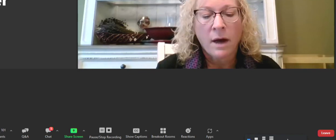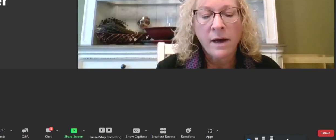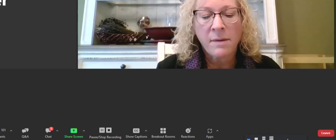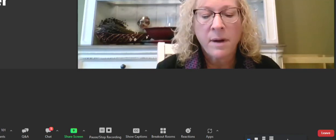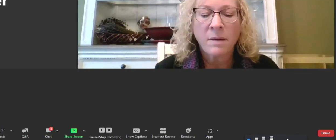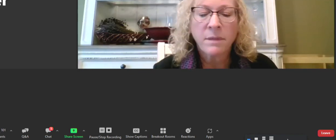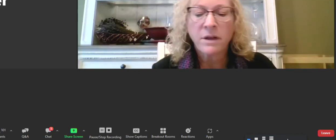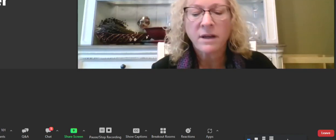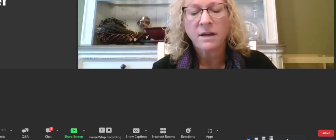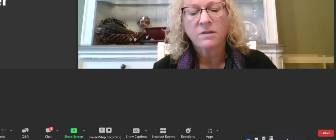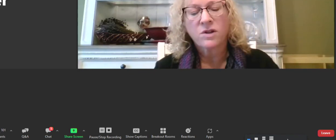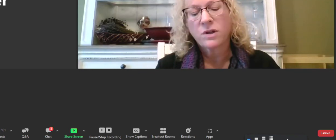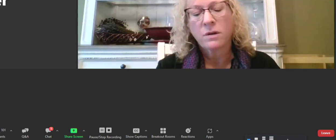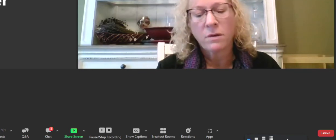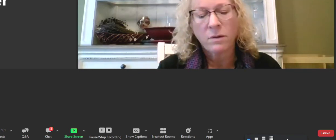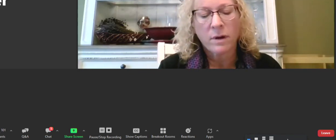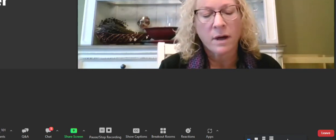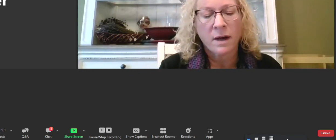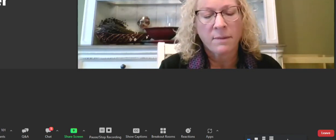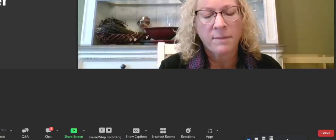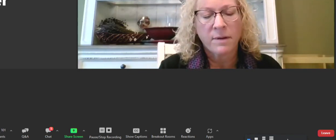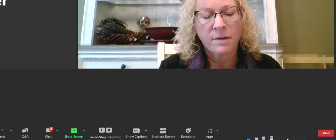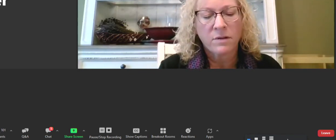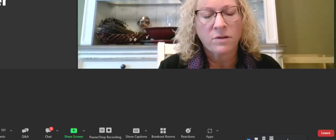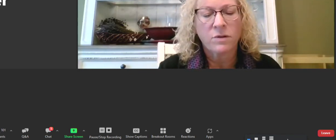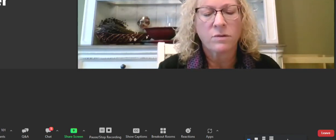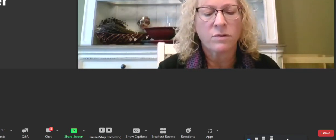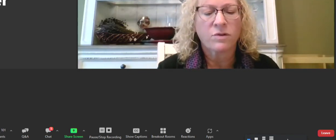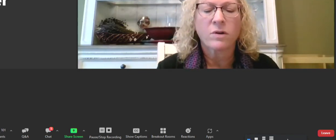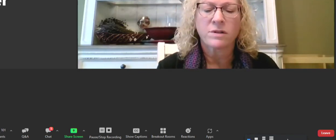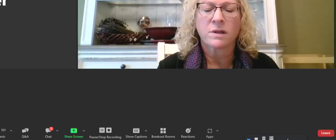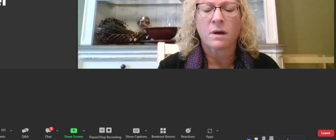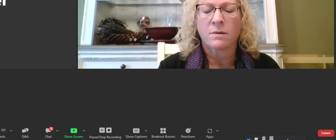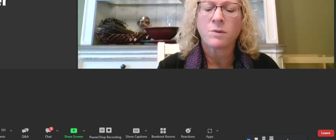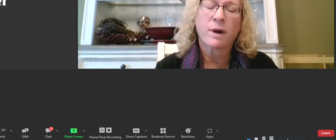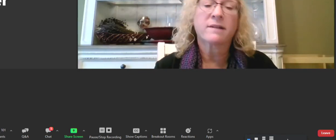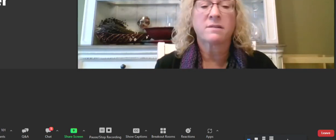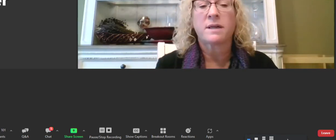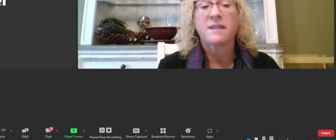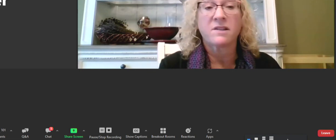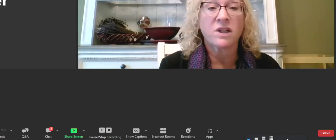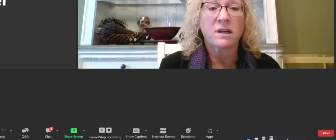I'm looking to start to practice meditation.